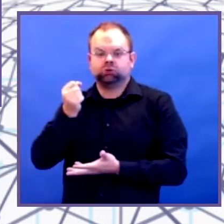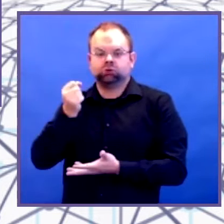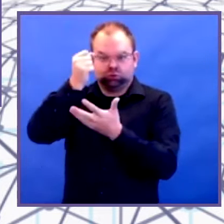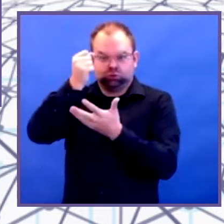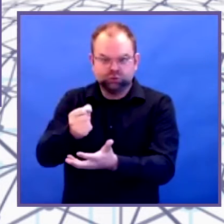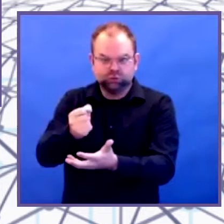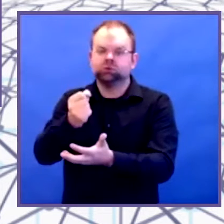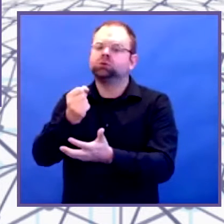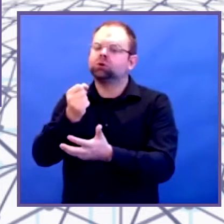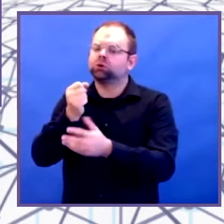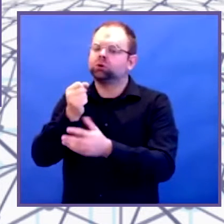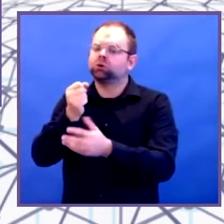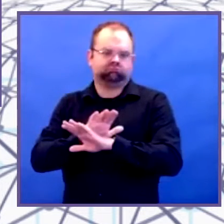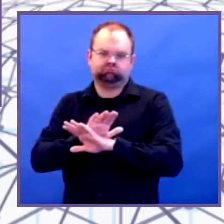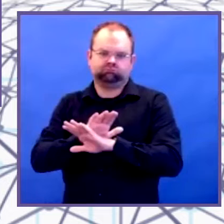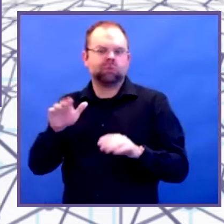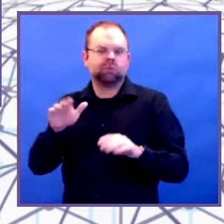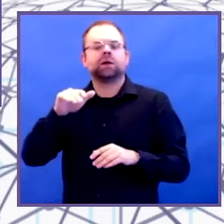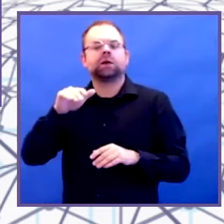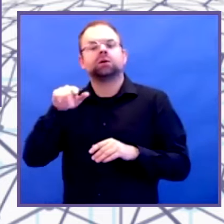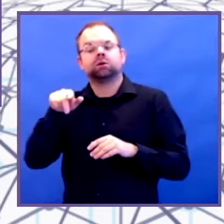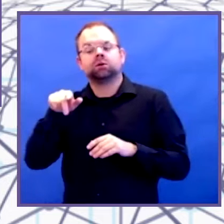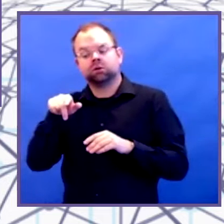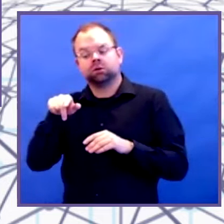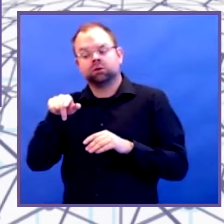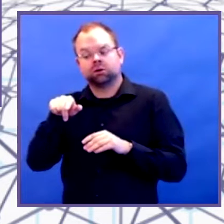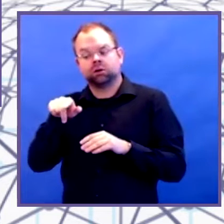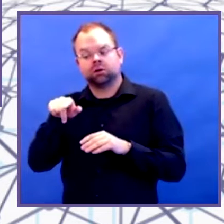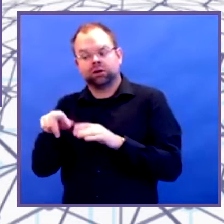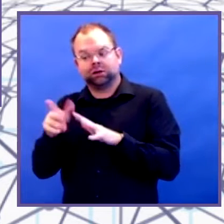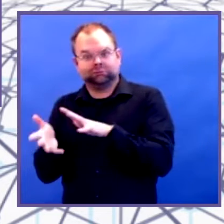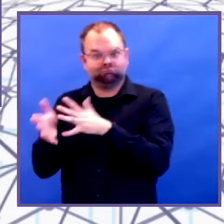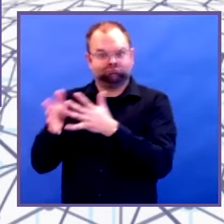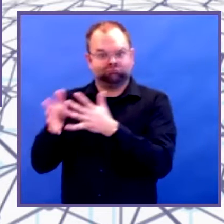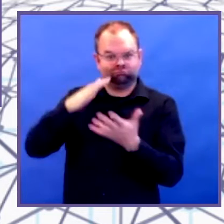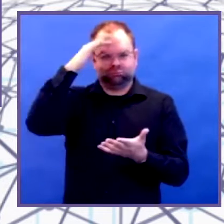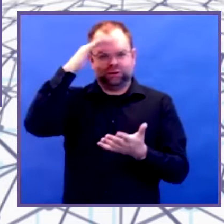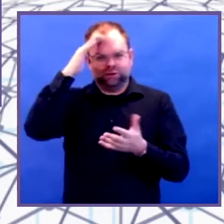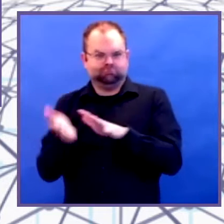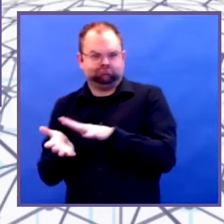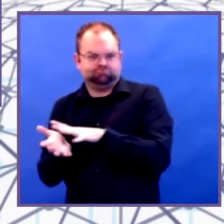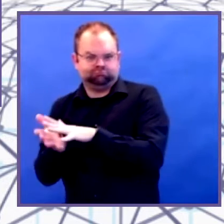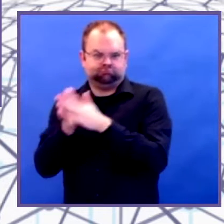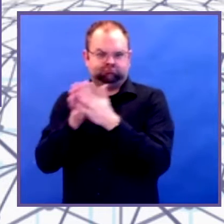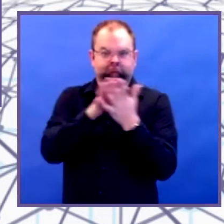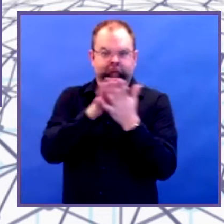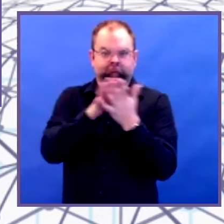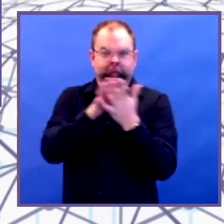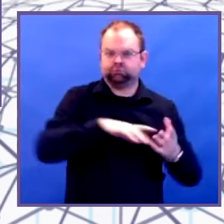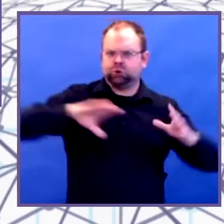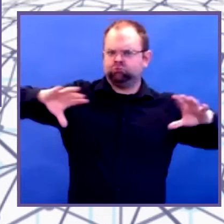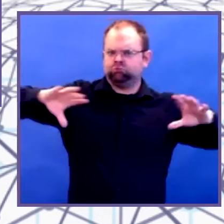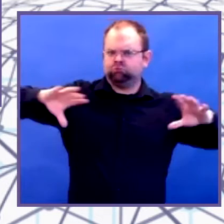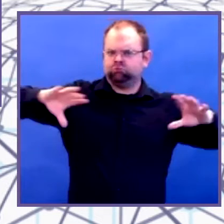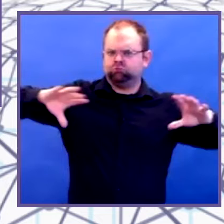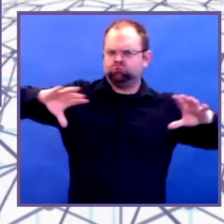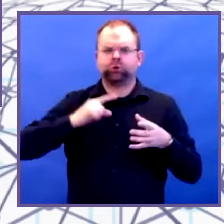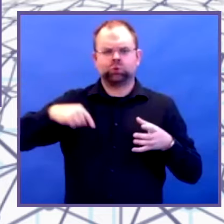And to put this in perspective, I spent most of the 90s living and working on this issue in low income countries.